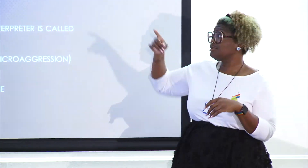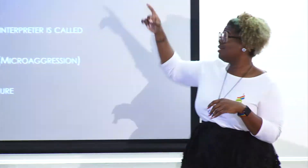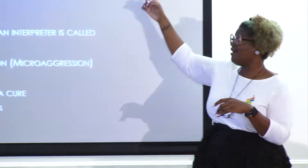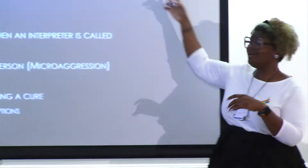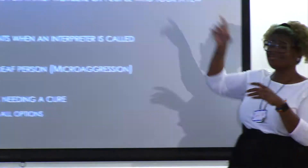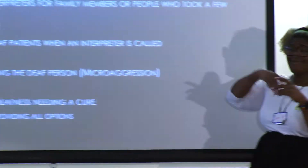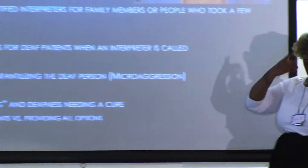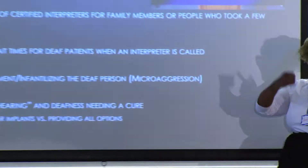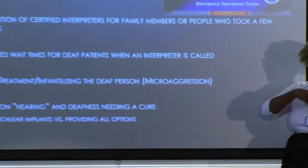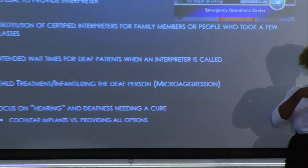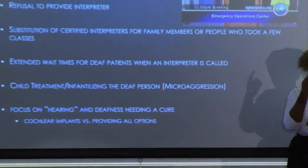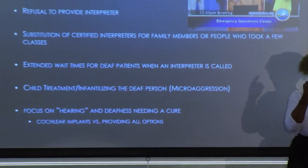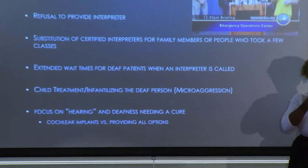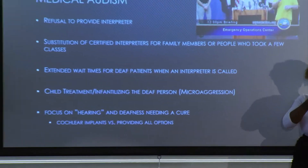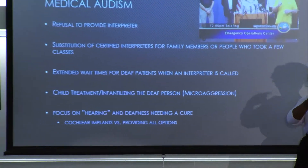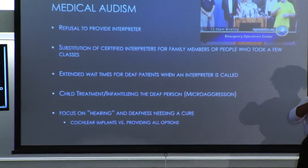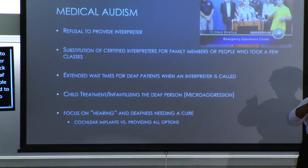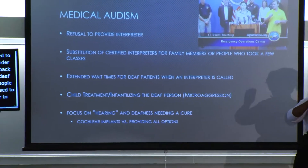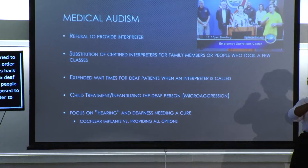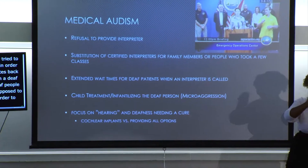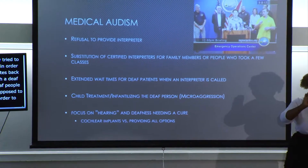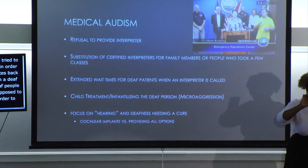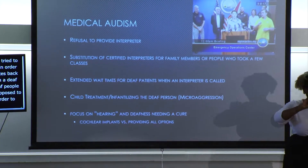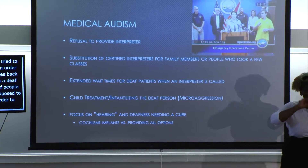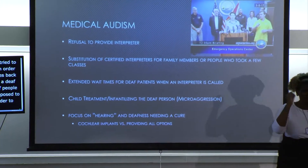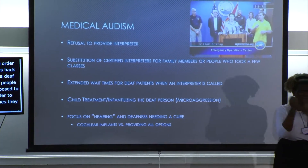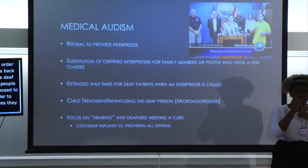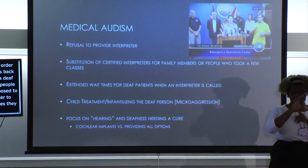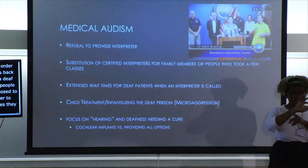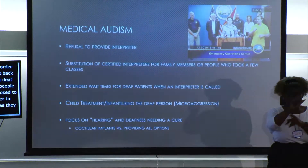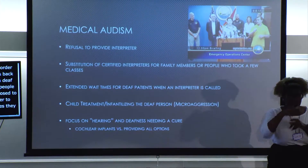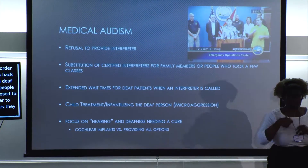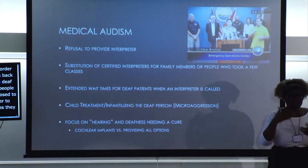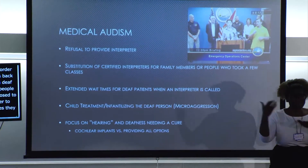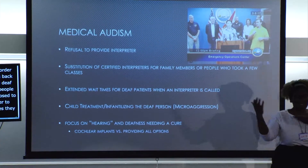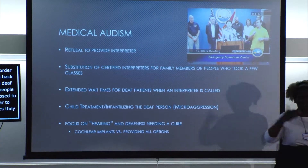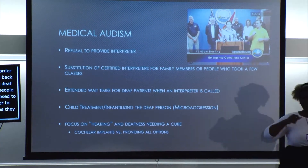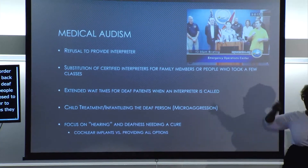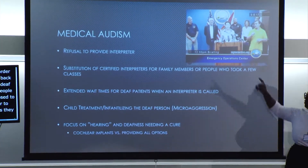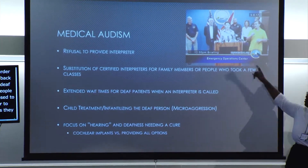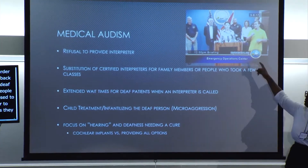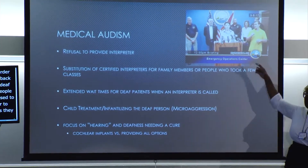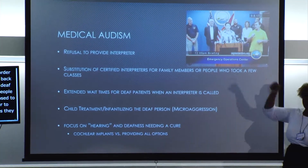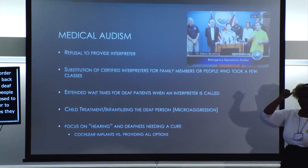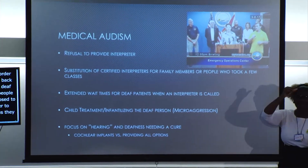Oftentimes, they don't have certified, qualified interpreters for situations.